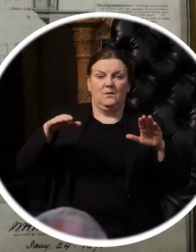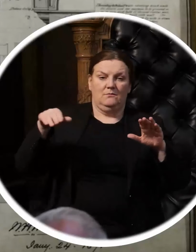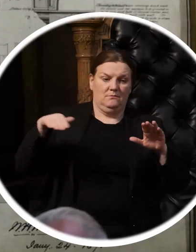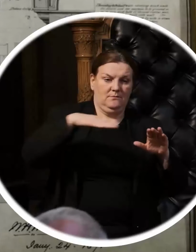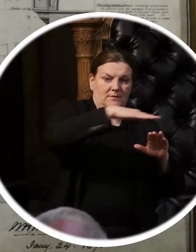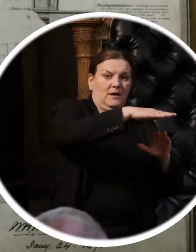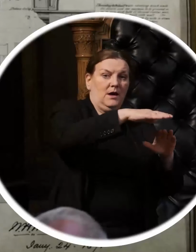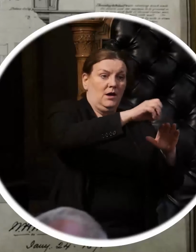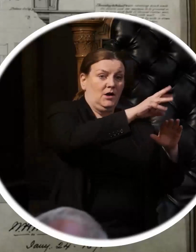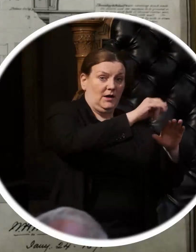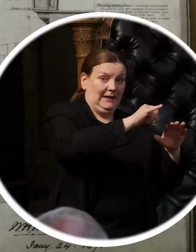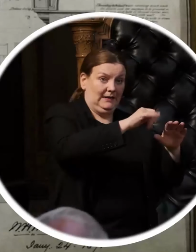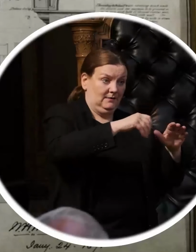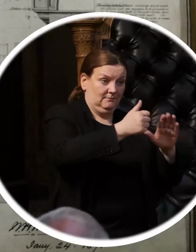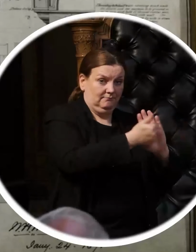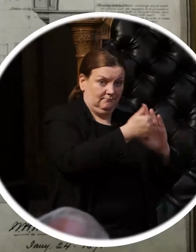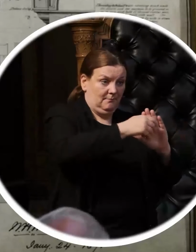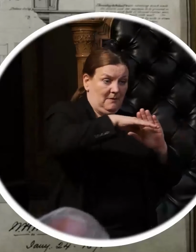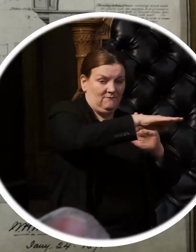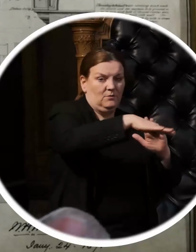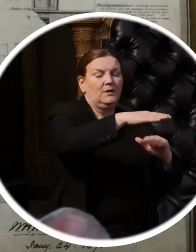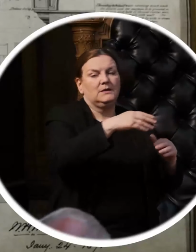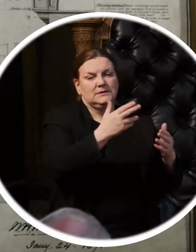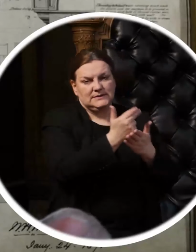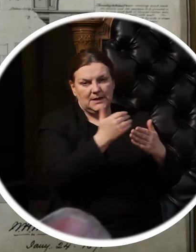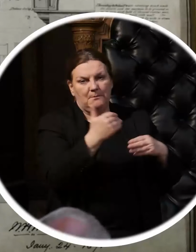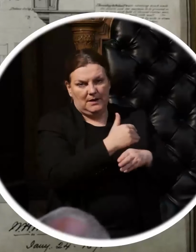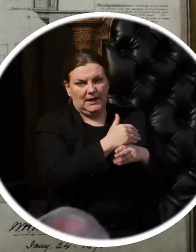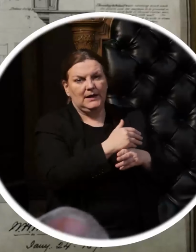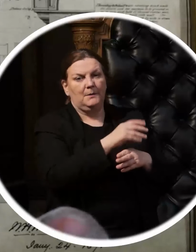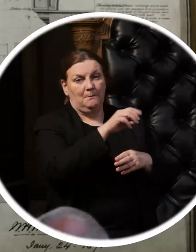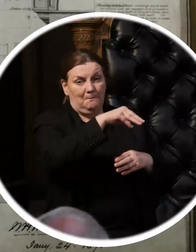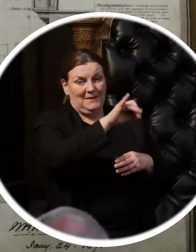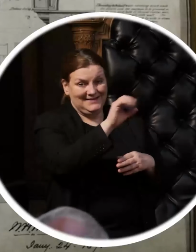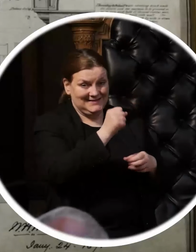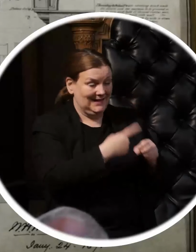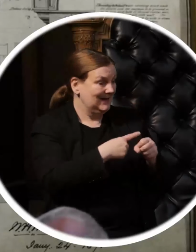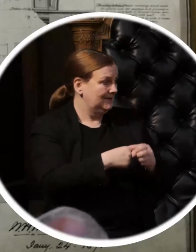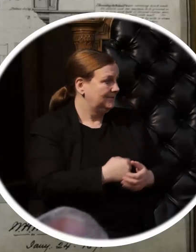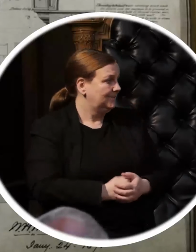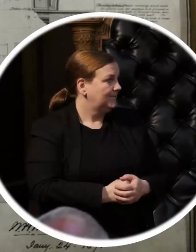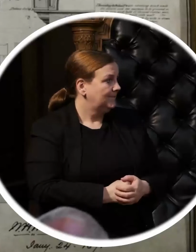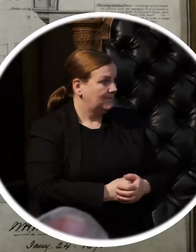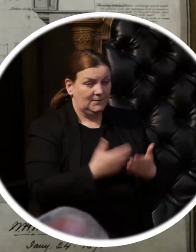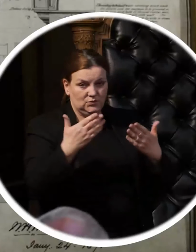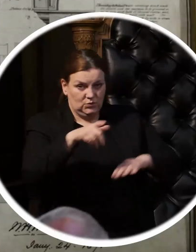for it. And again, this is designed by William Hemingway Mills and this is the original design drawing for it.